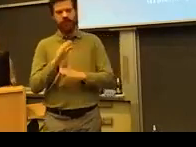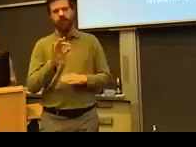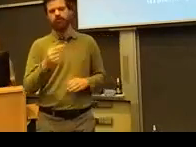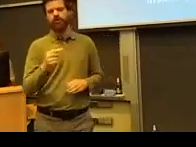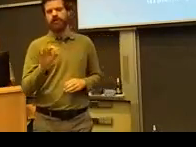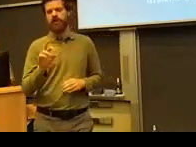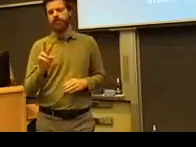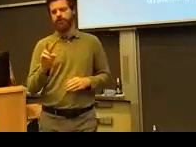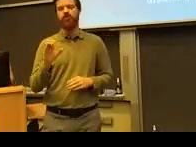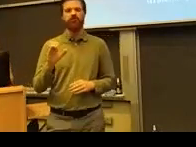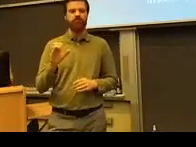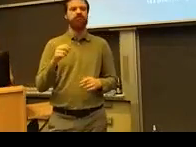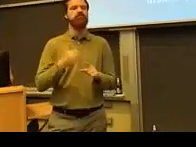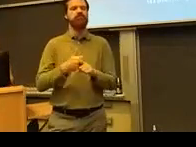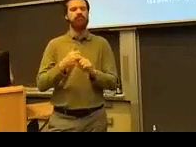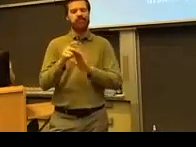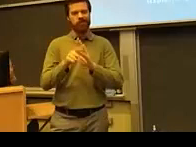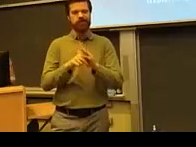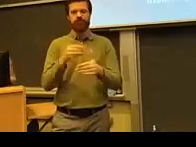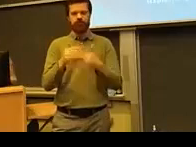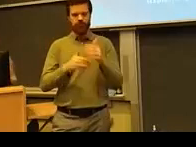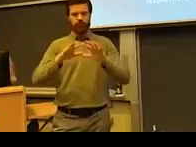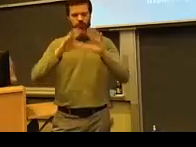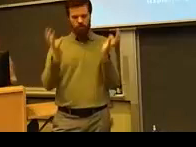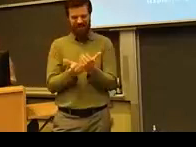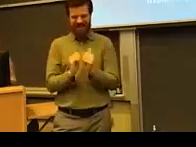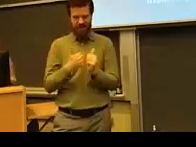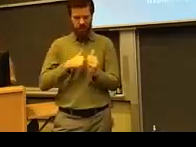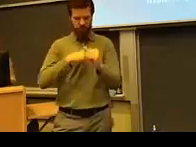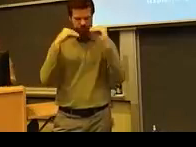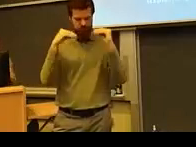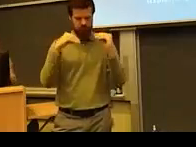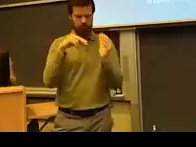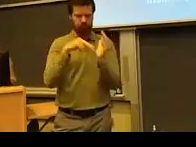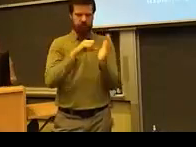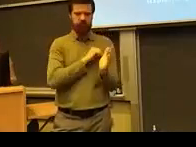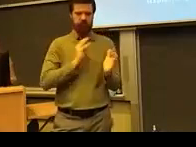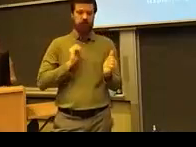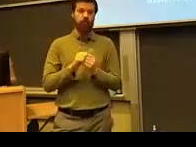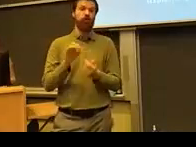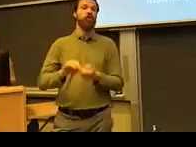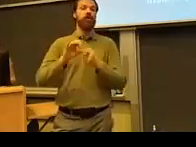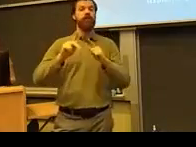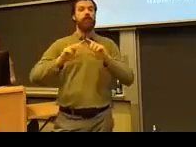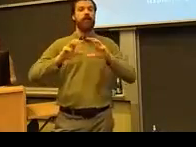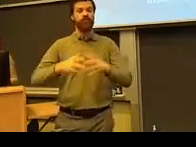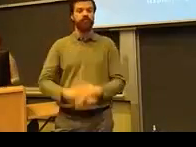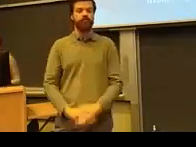policy procedure and overall how are we educating our nursing staff on this really unique population